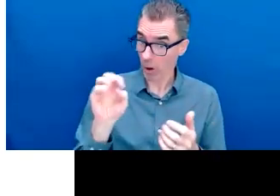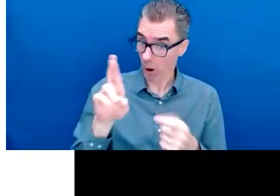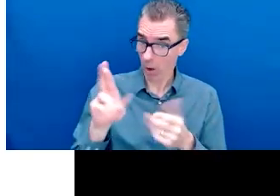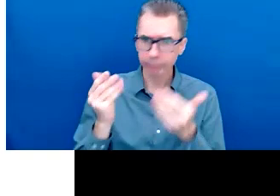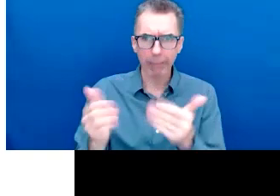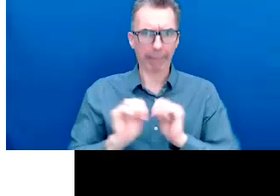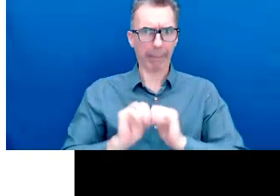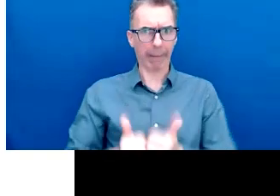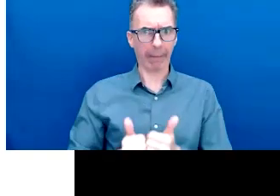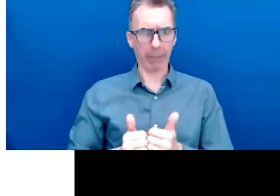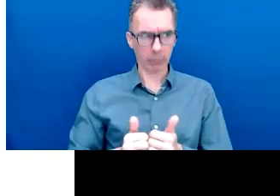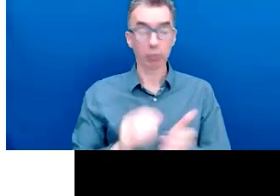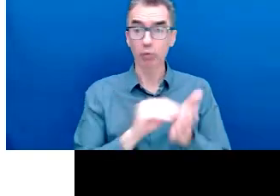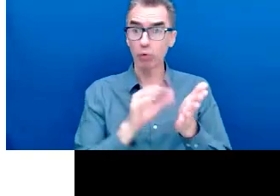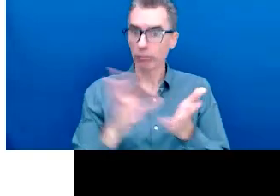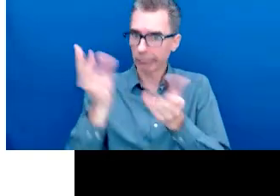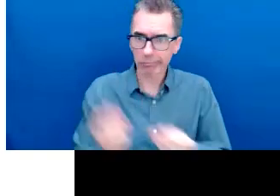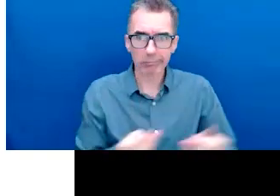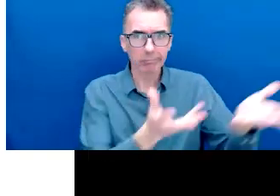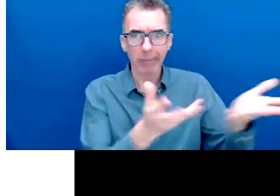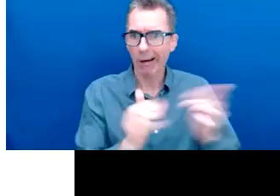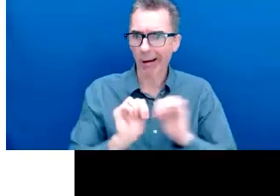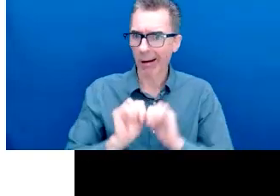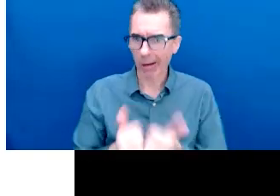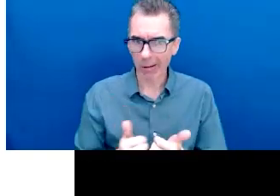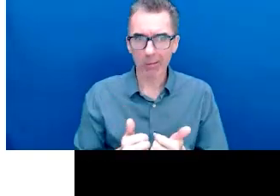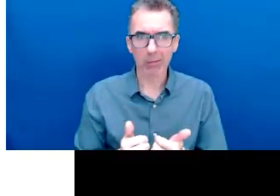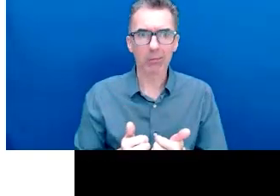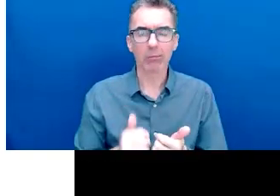to students, how to, incorporate it into your courses.